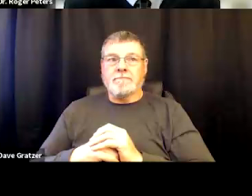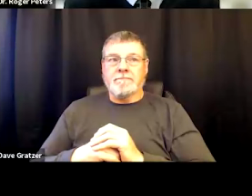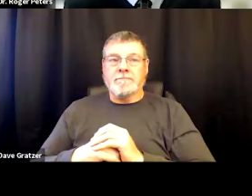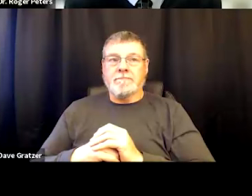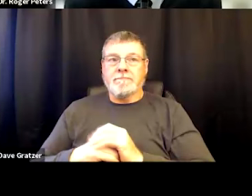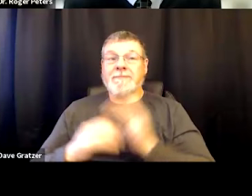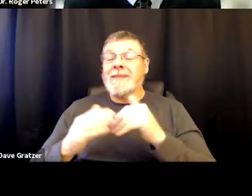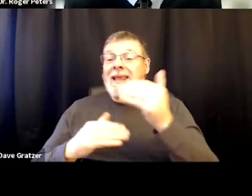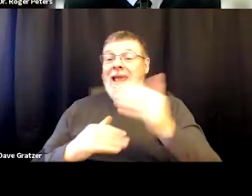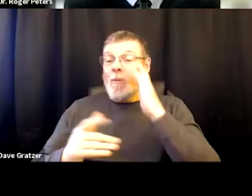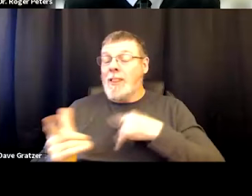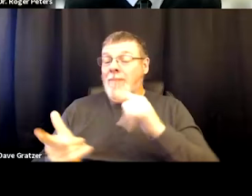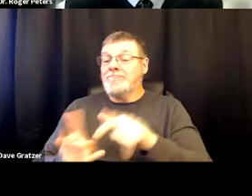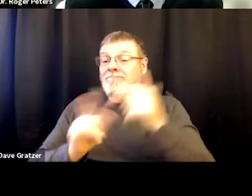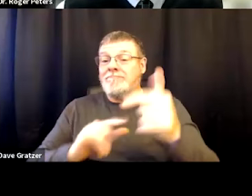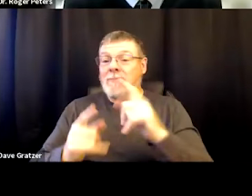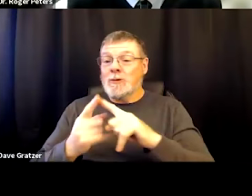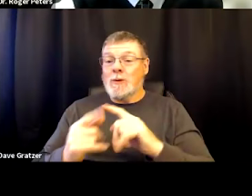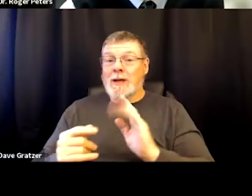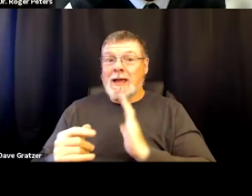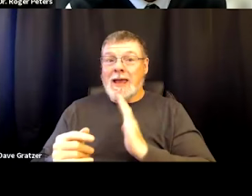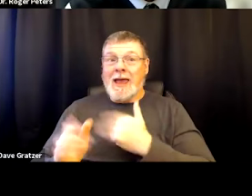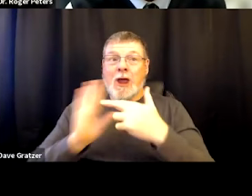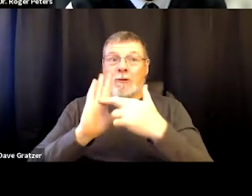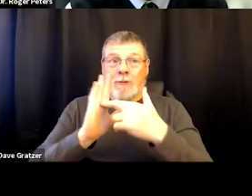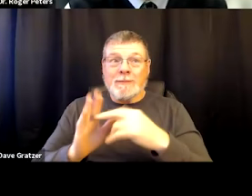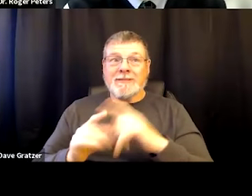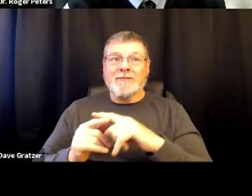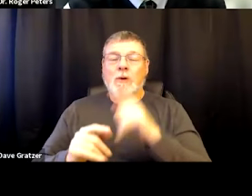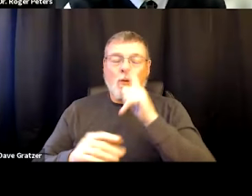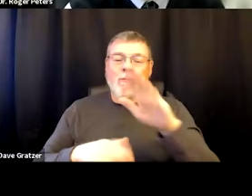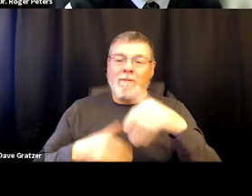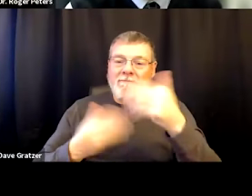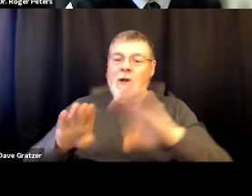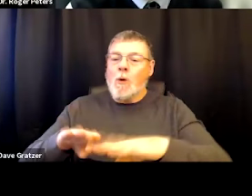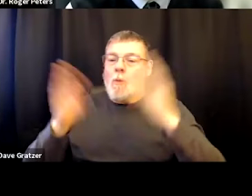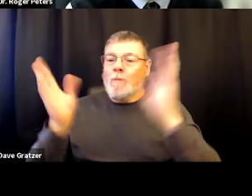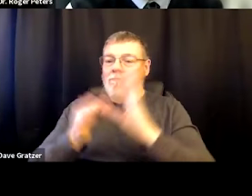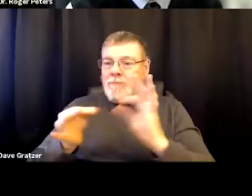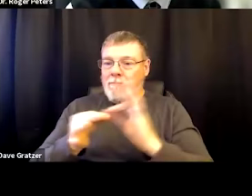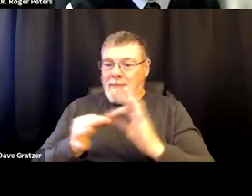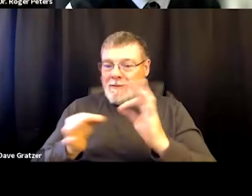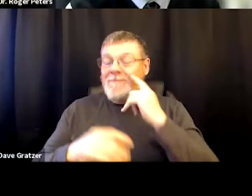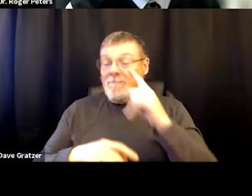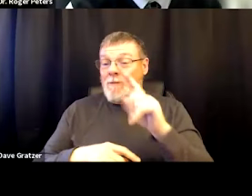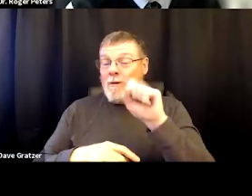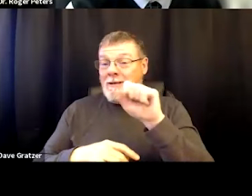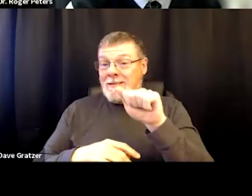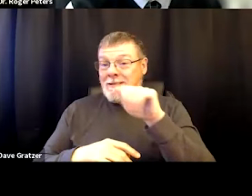Next, I'd like to turn it over to our representative to provide some opening remarks on behalf of SAMHSA.